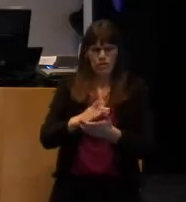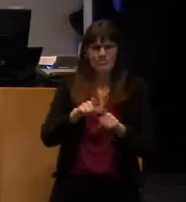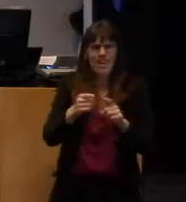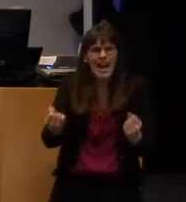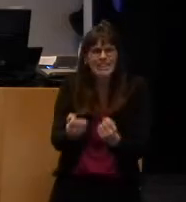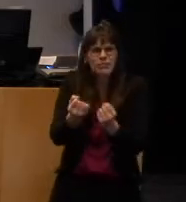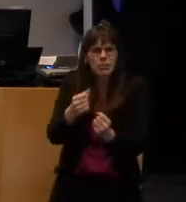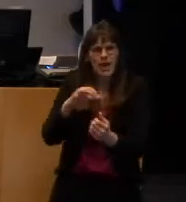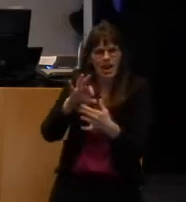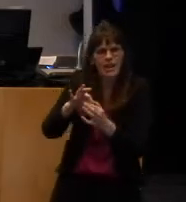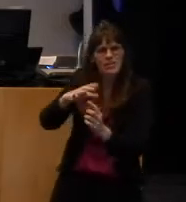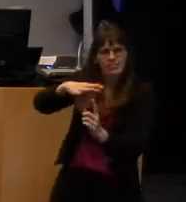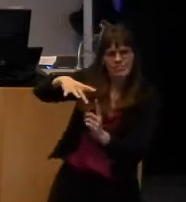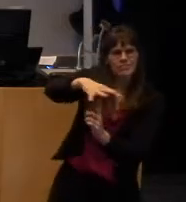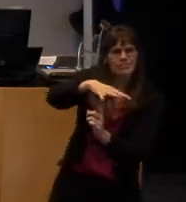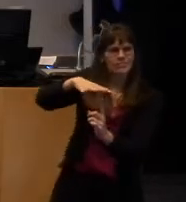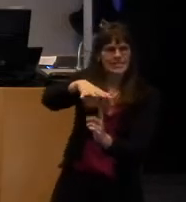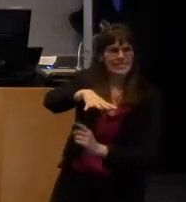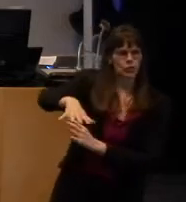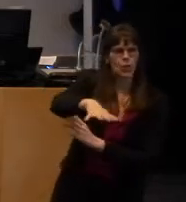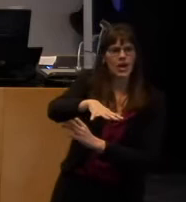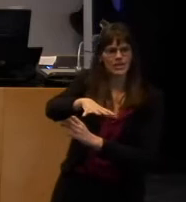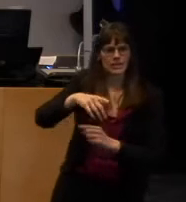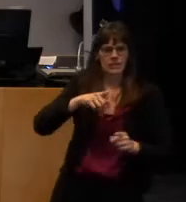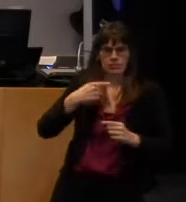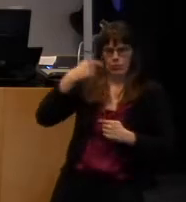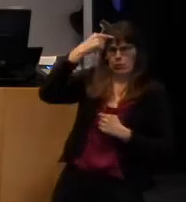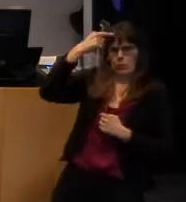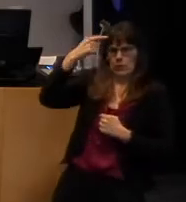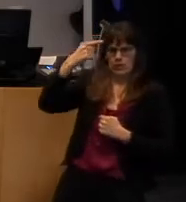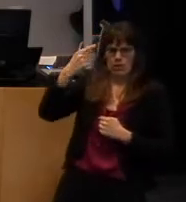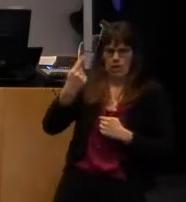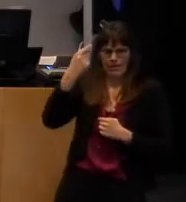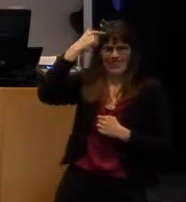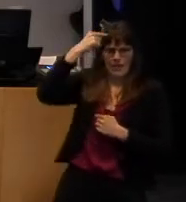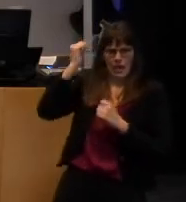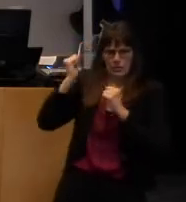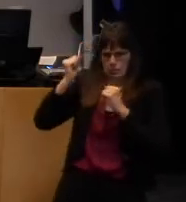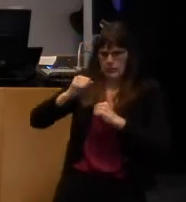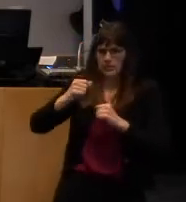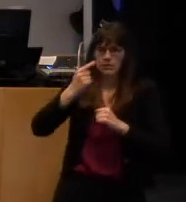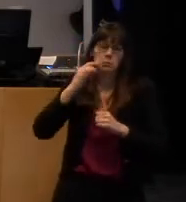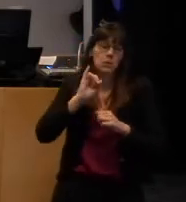So, it means that it acknowledges that considerations concerning society, language,